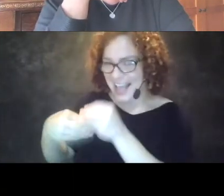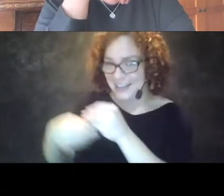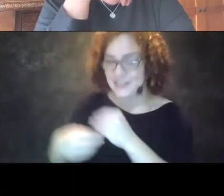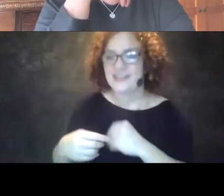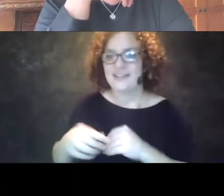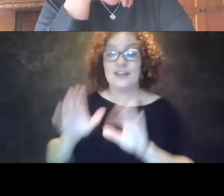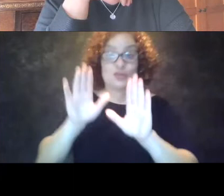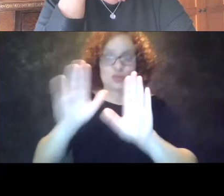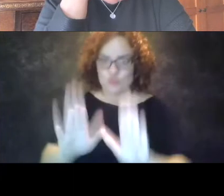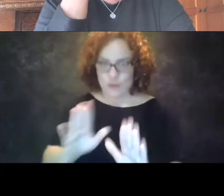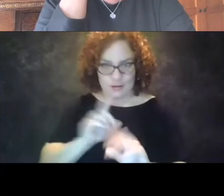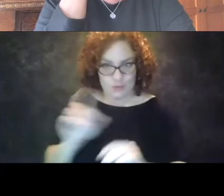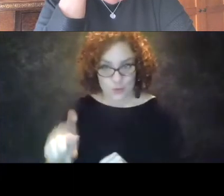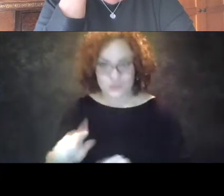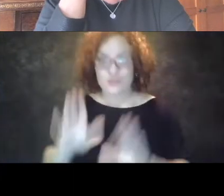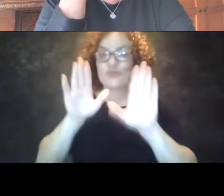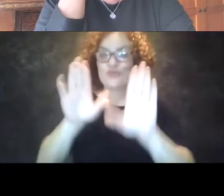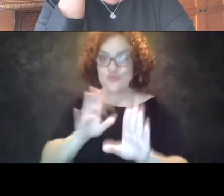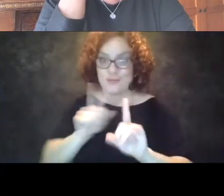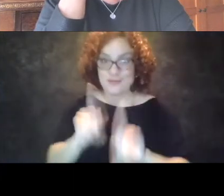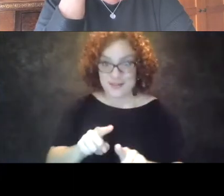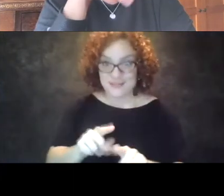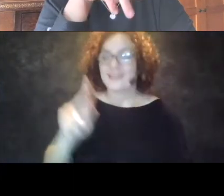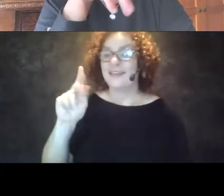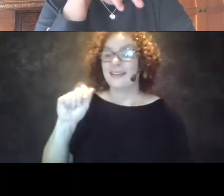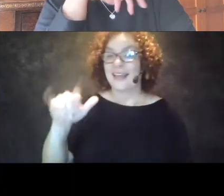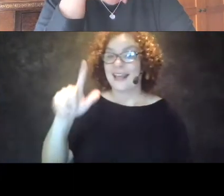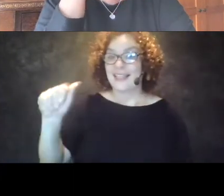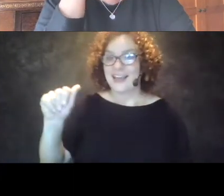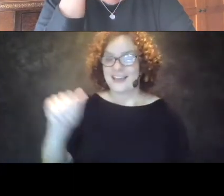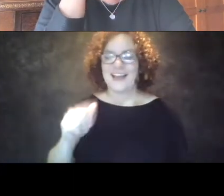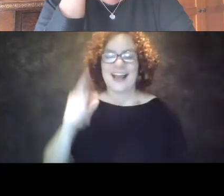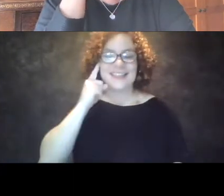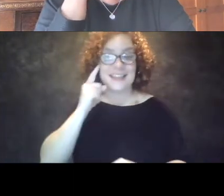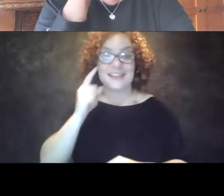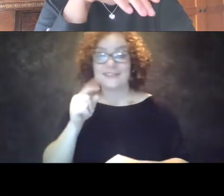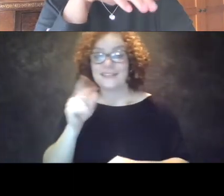great response. Kayla, I do think that some of the things we'll talk about coming up,